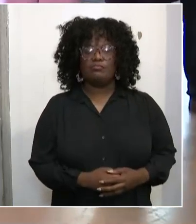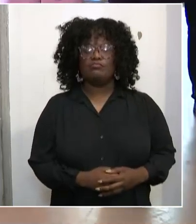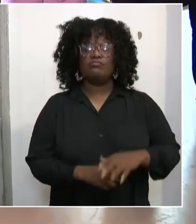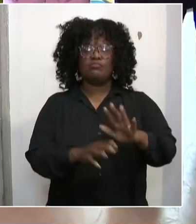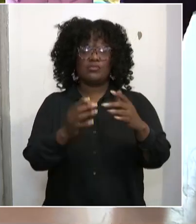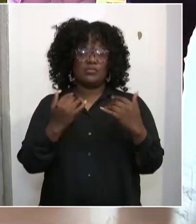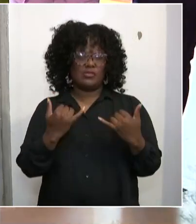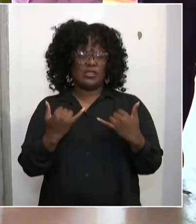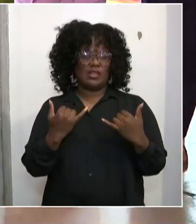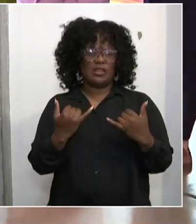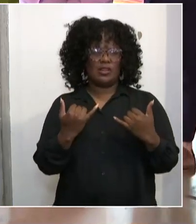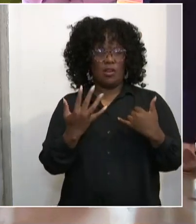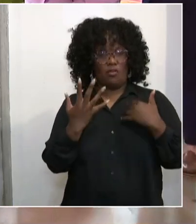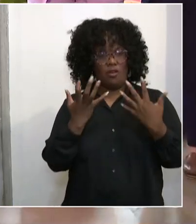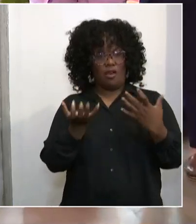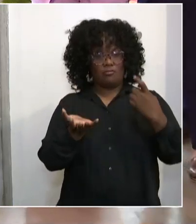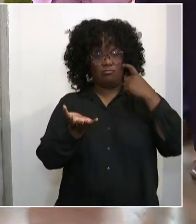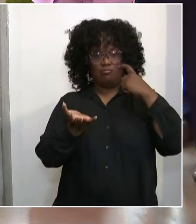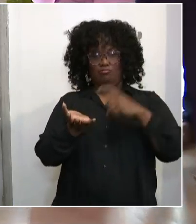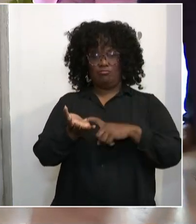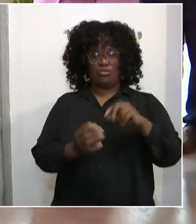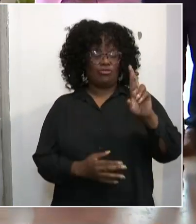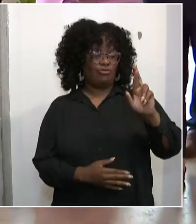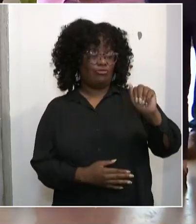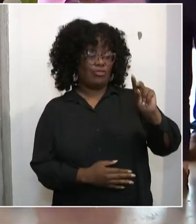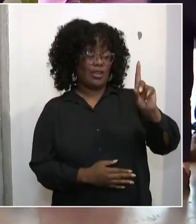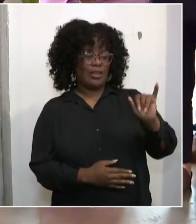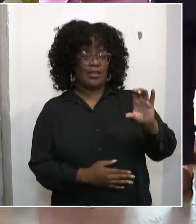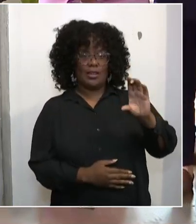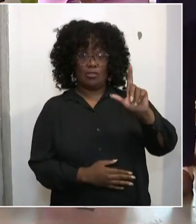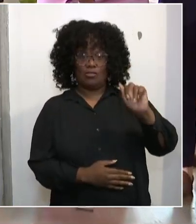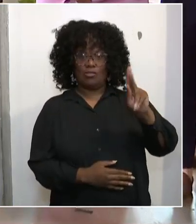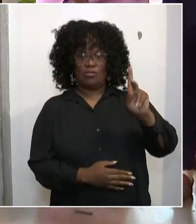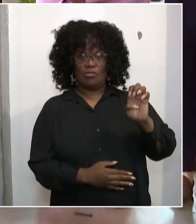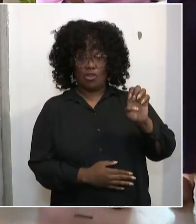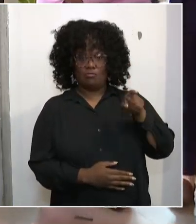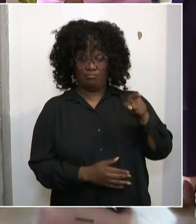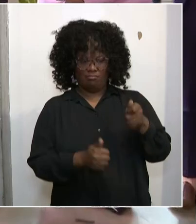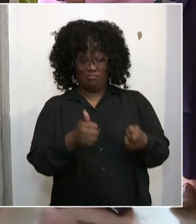Randy Clark, who is, uh, the general manager for Metro, uh,